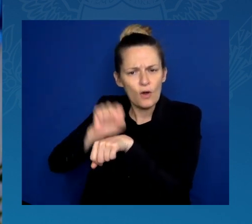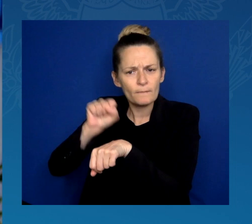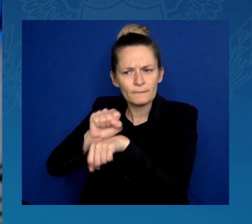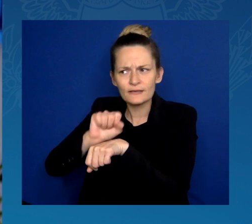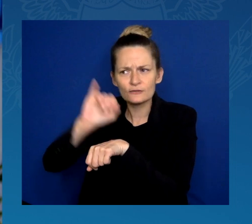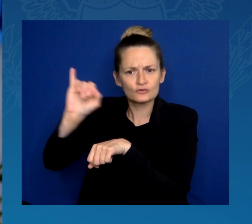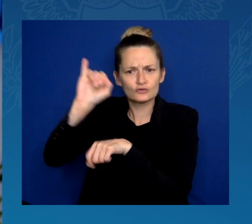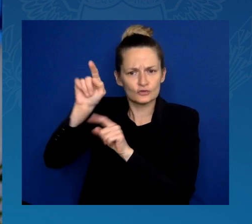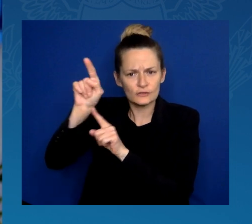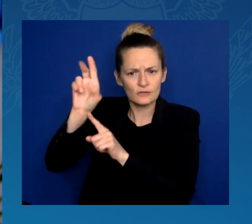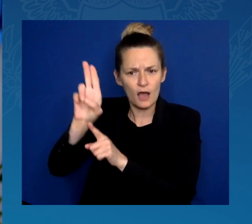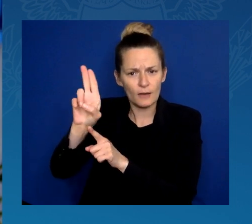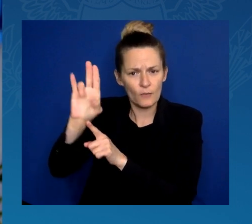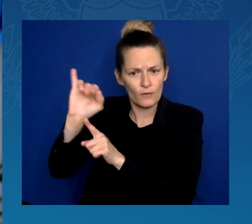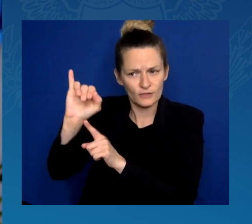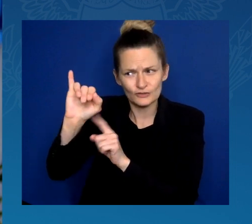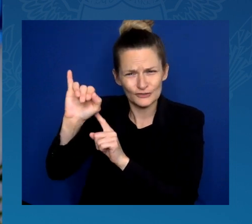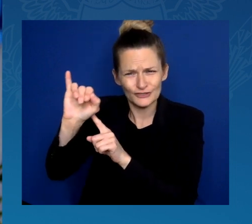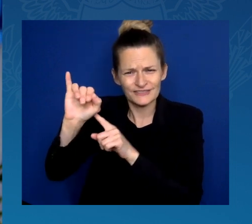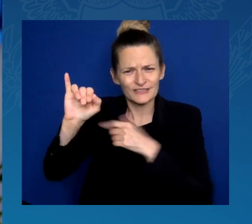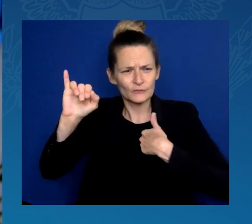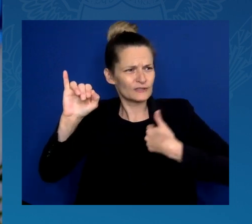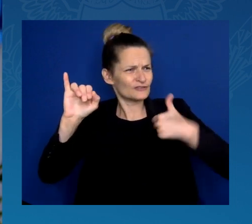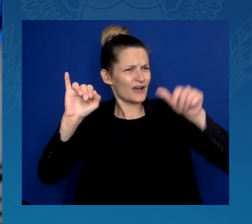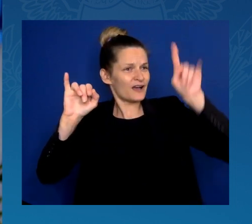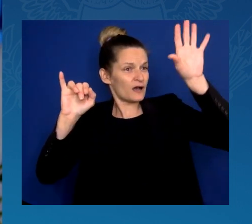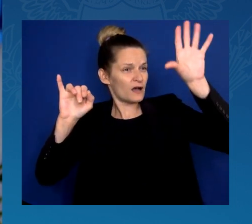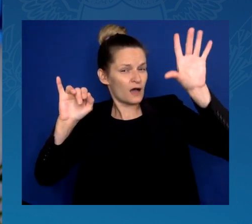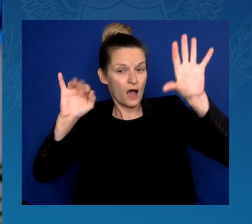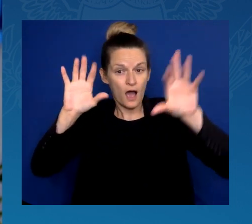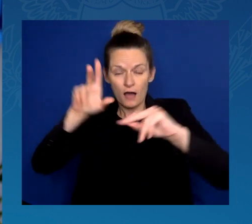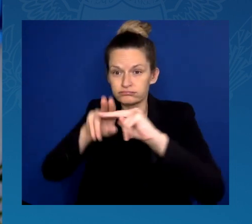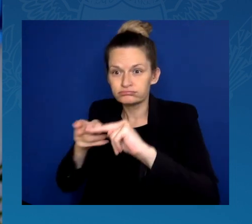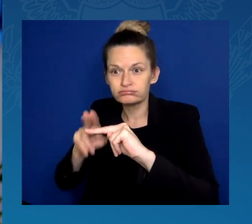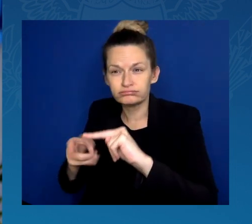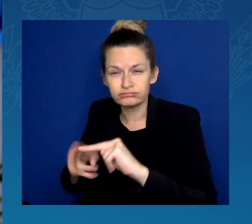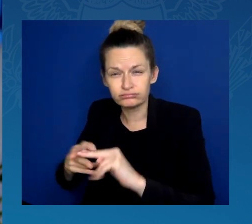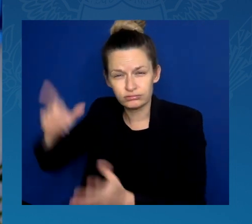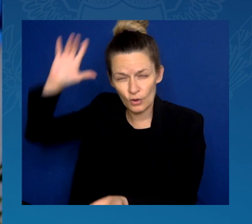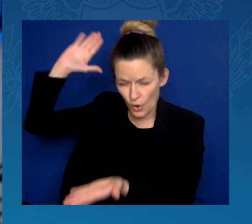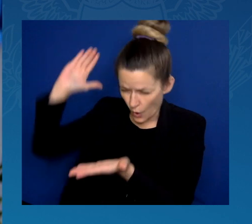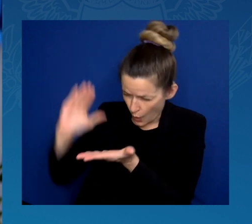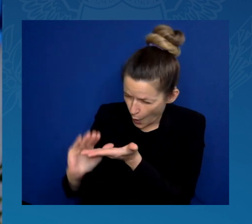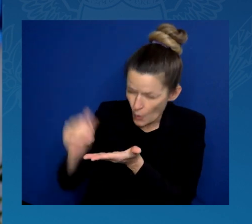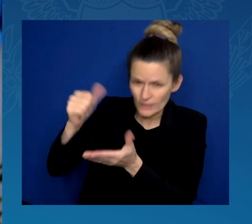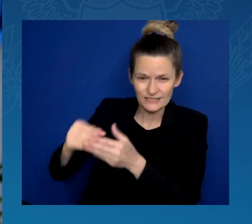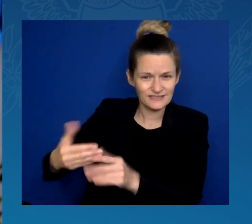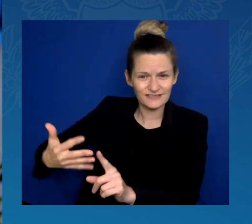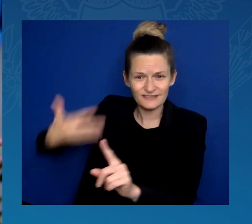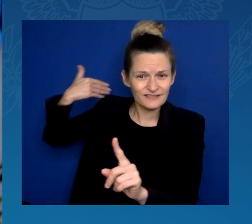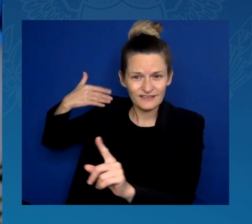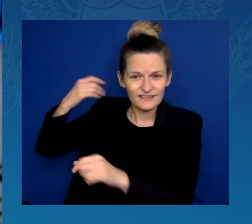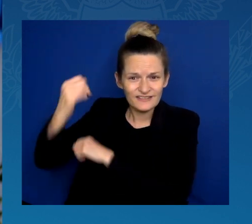in part because of the historic investment we made to support small businesses